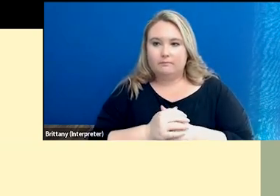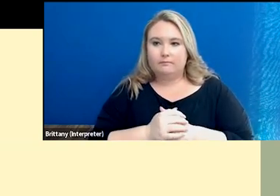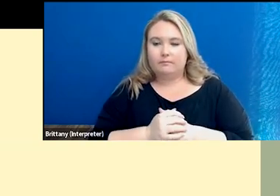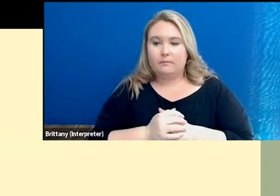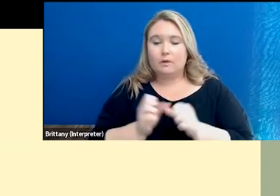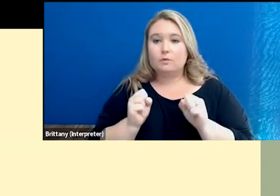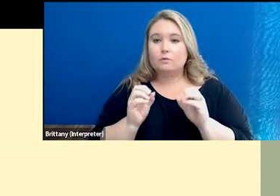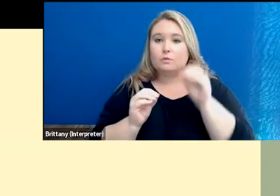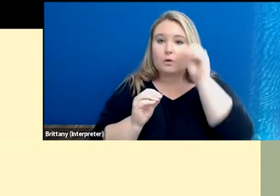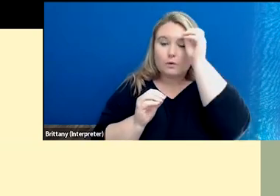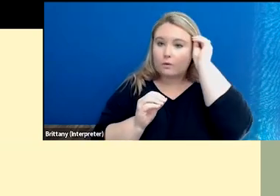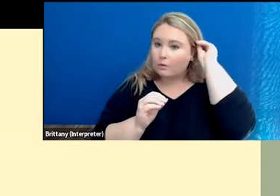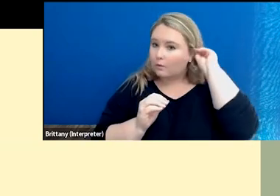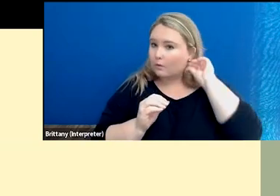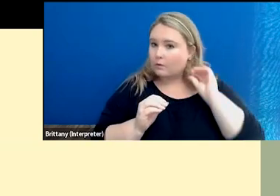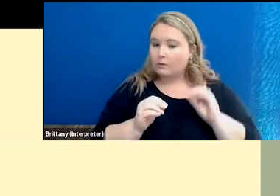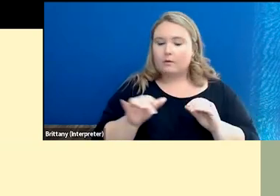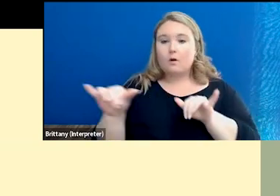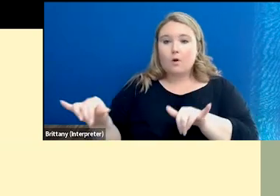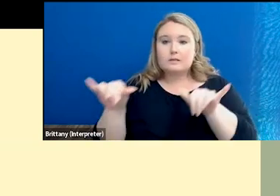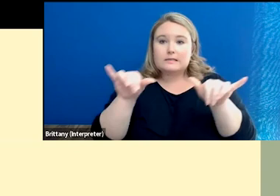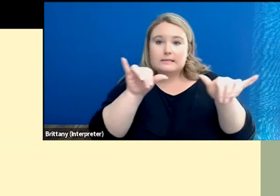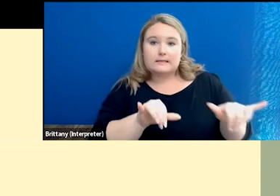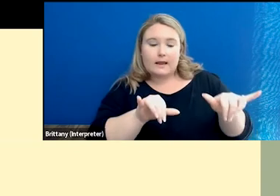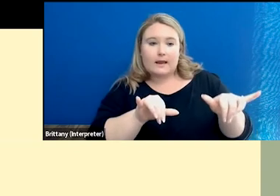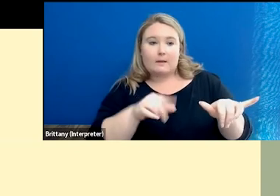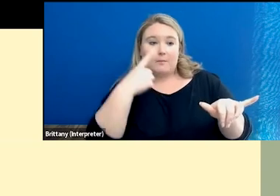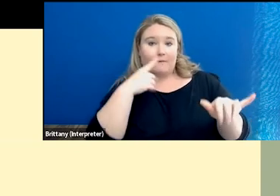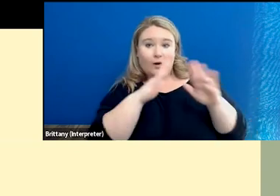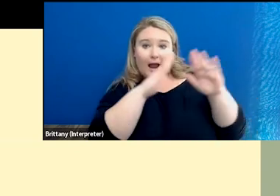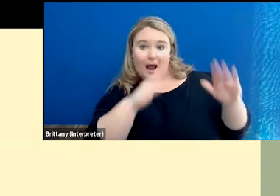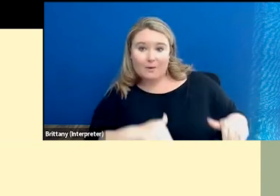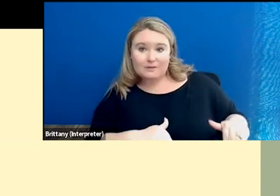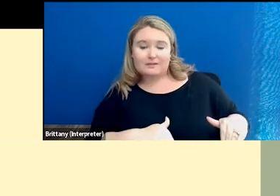So here as part of housing and part of what we're talking to you today, and a lot of people